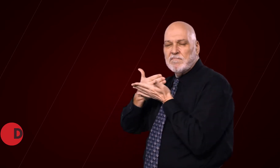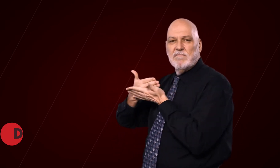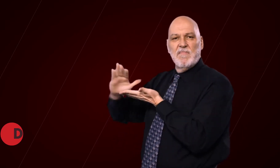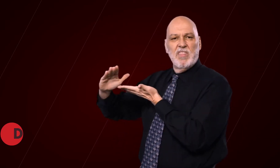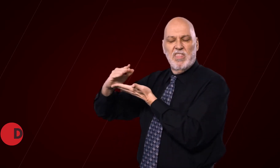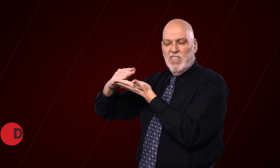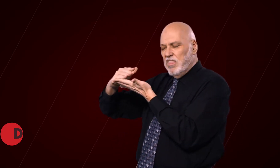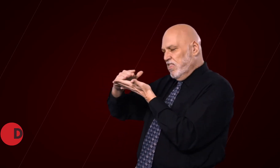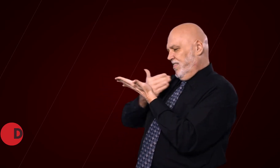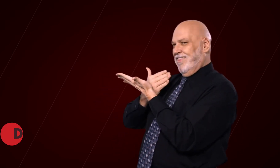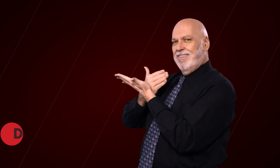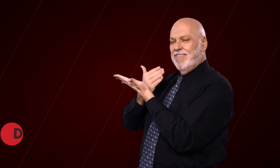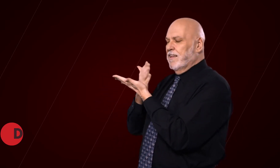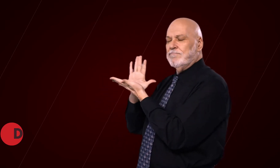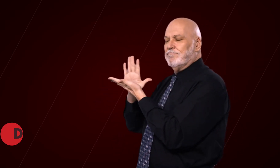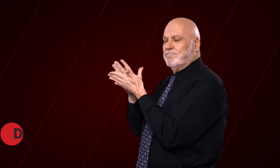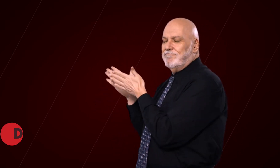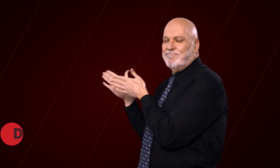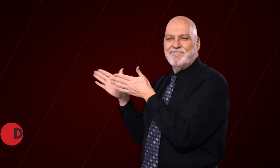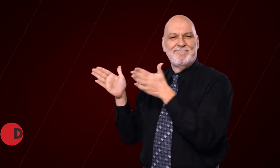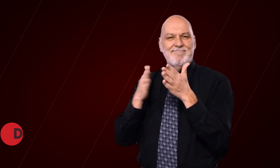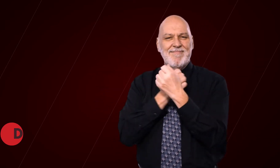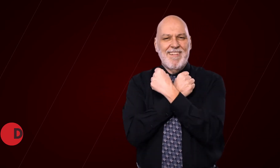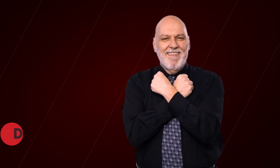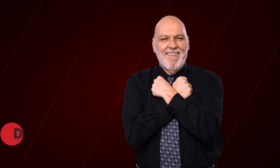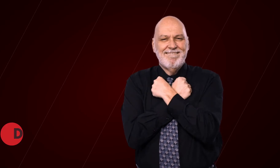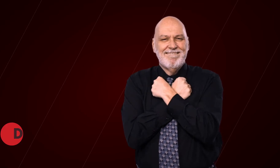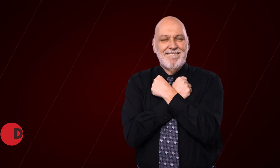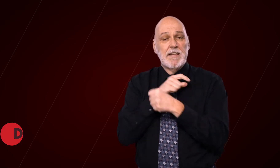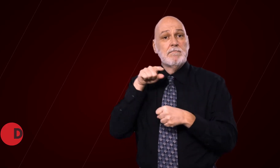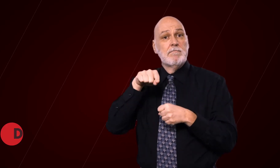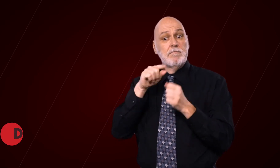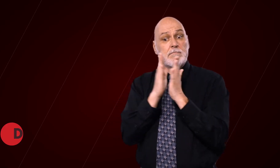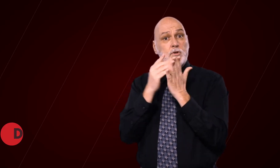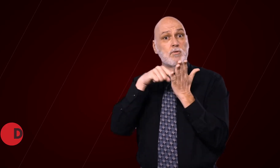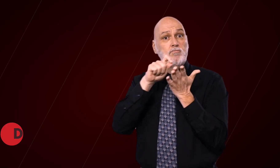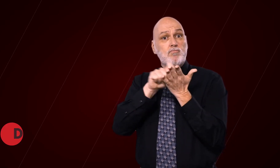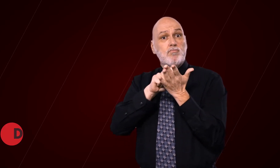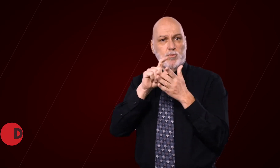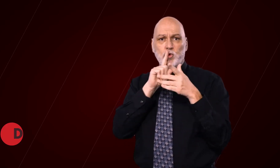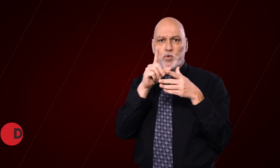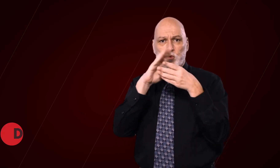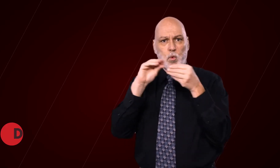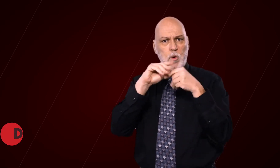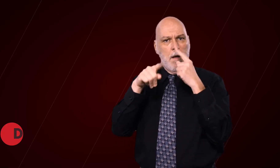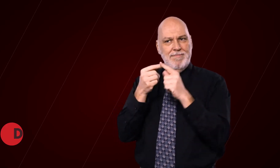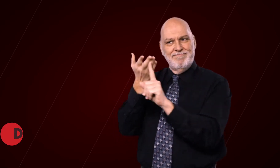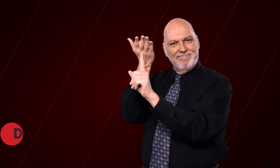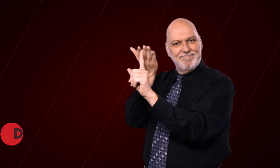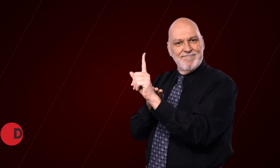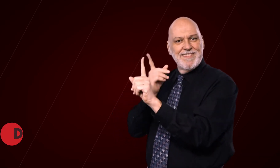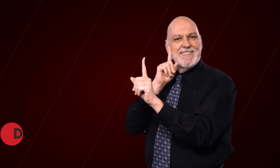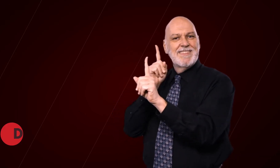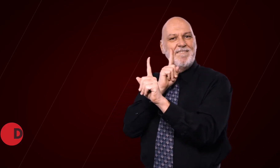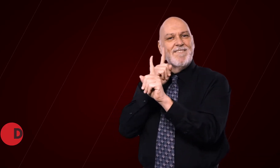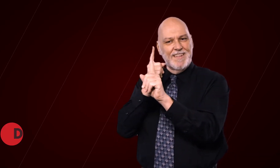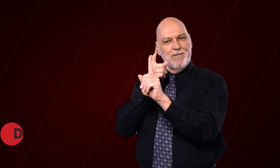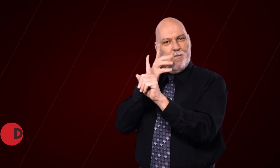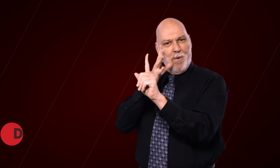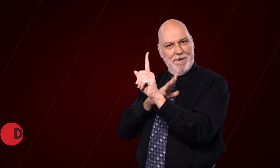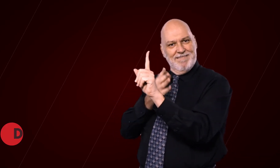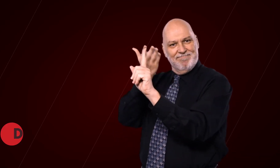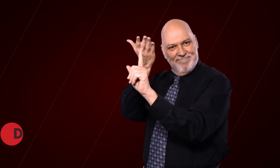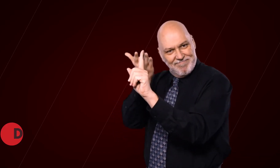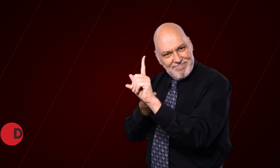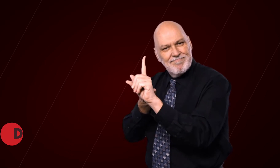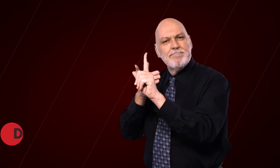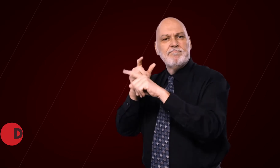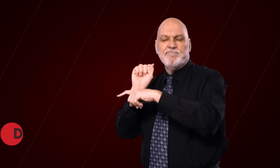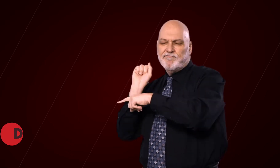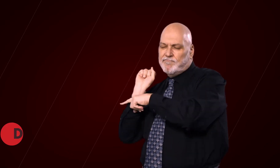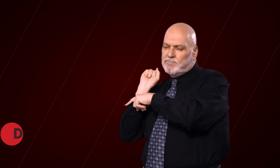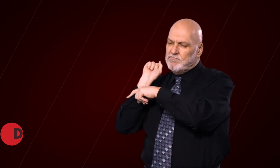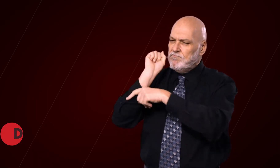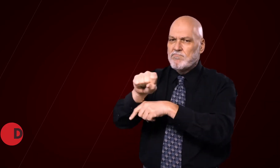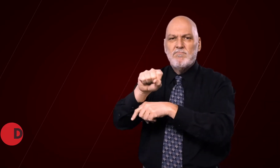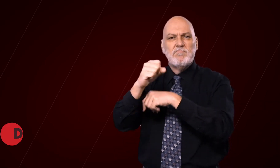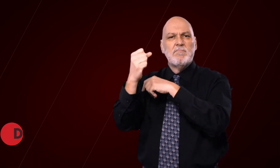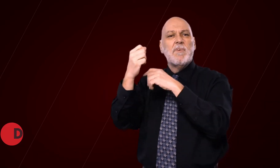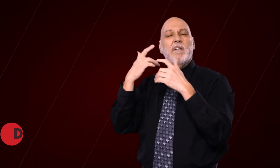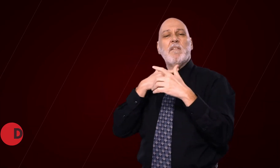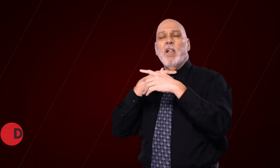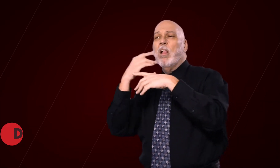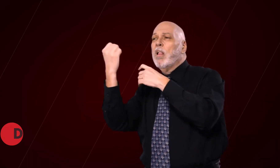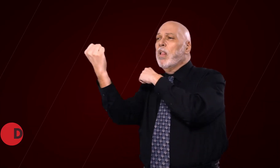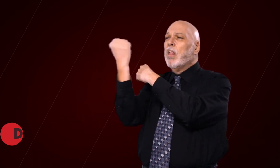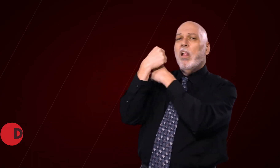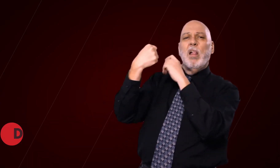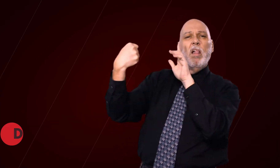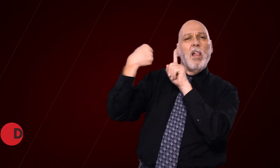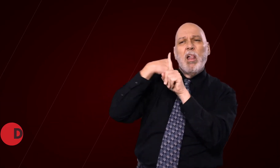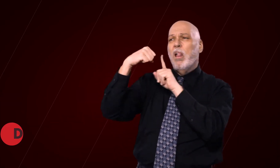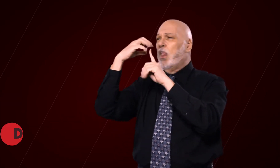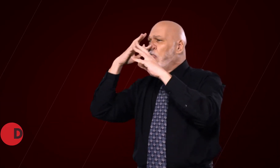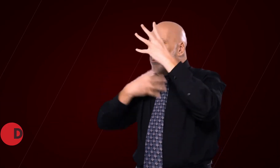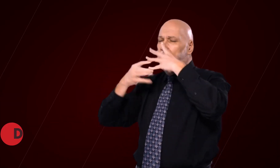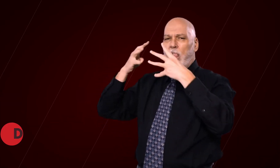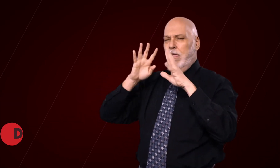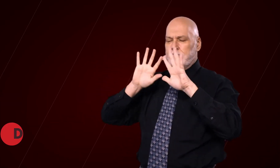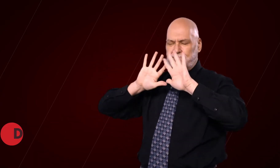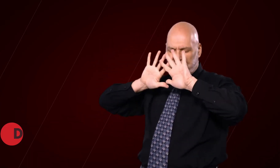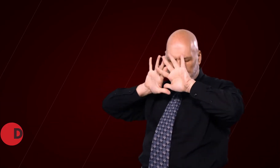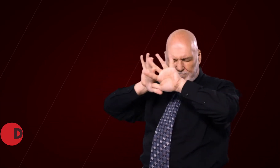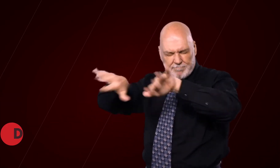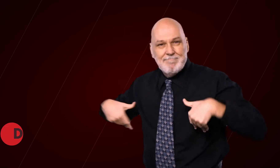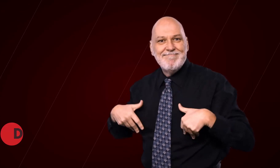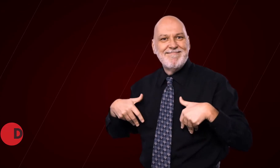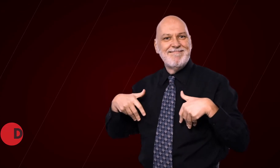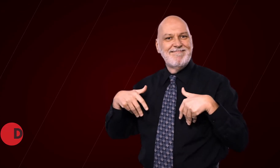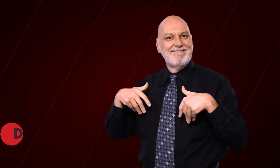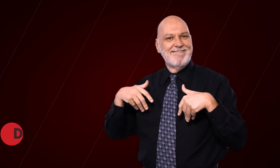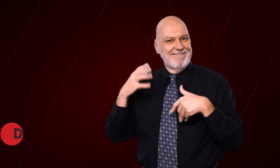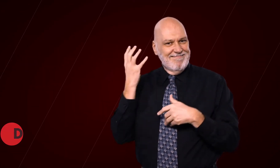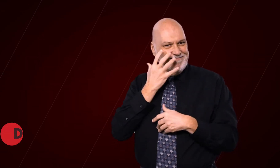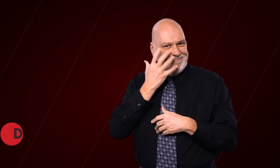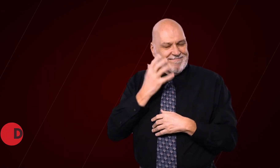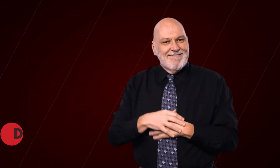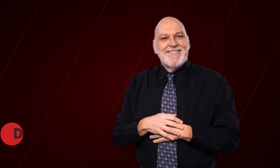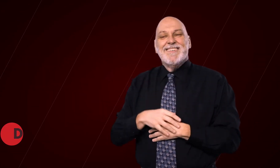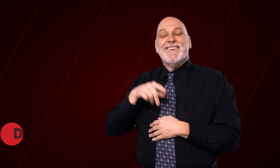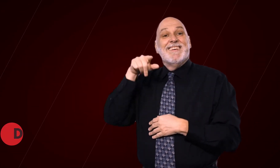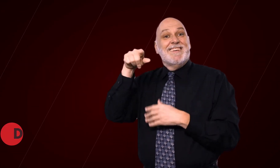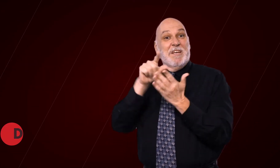“From Rejection to Love: The True Story of a Deaf Woman Who Overcame Abuse and Neglect.”